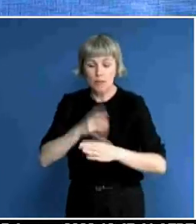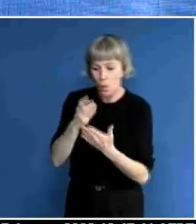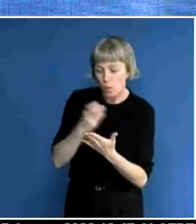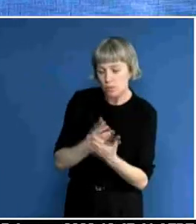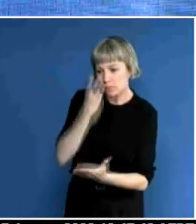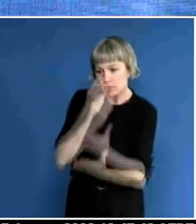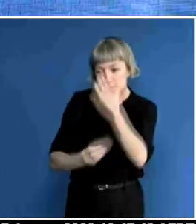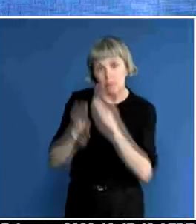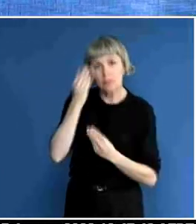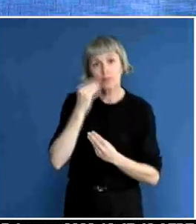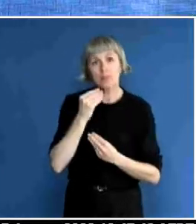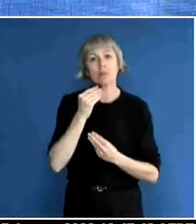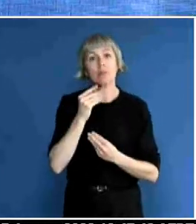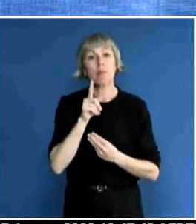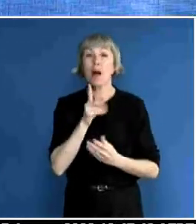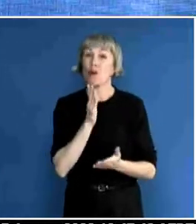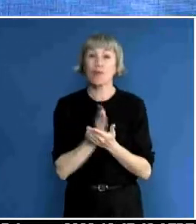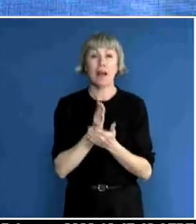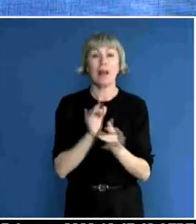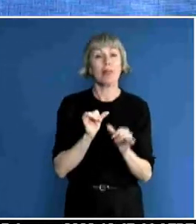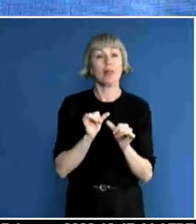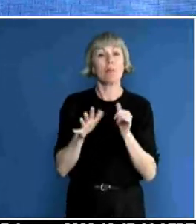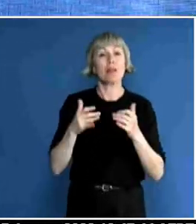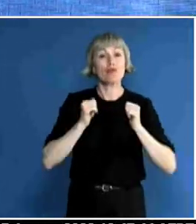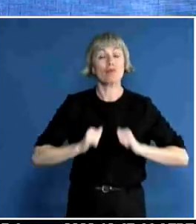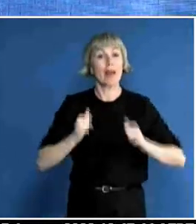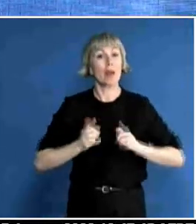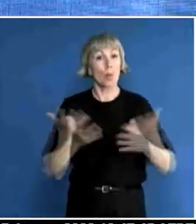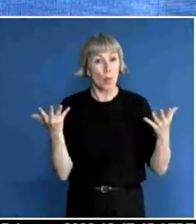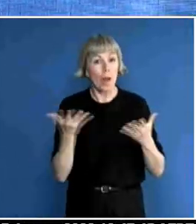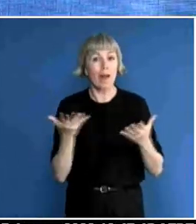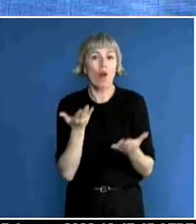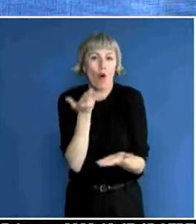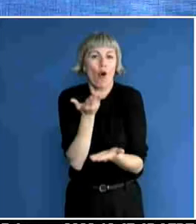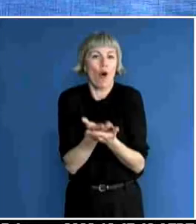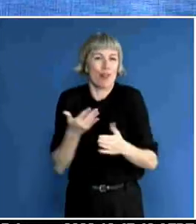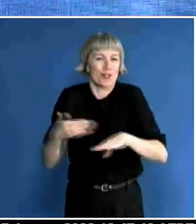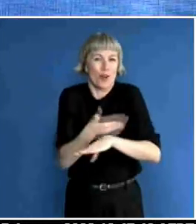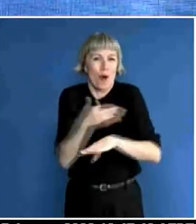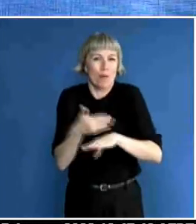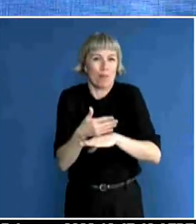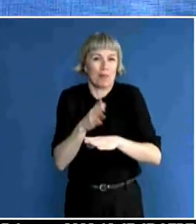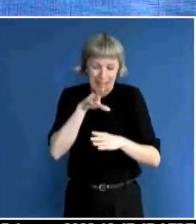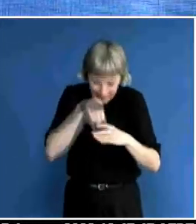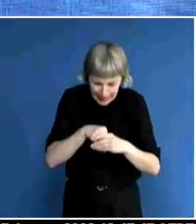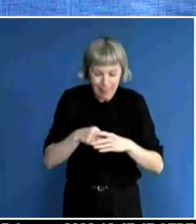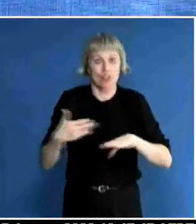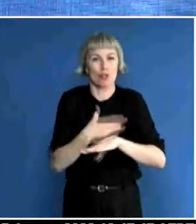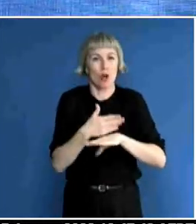is hands-on and actually in the job. It's - you pick up the real skills and the real training on the job.